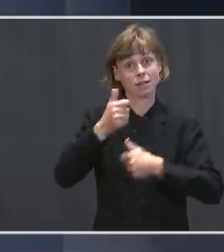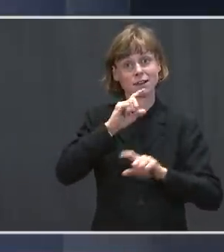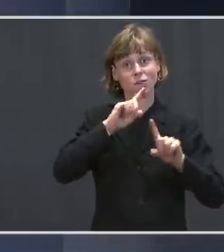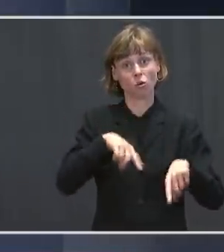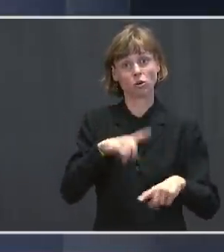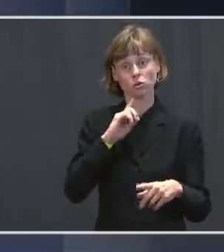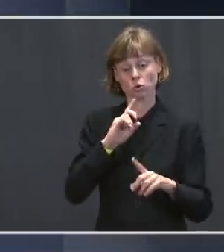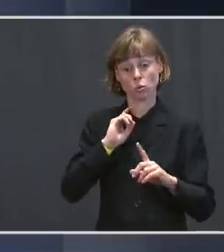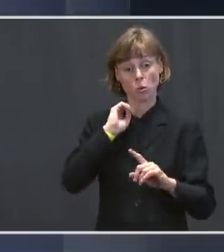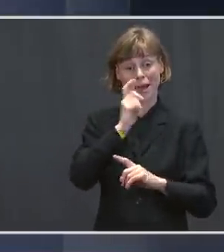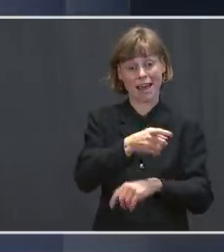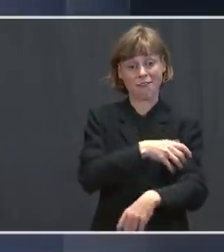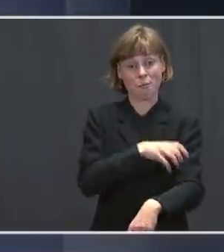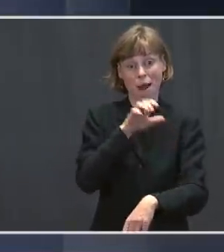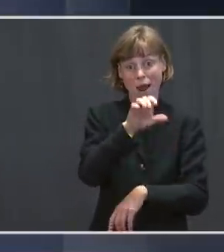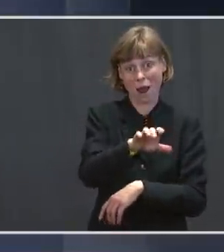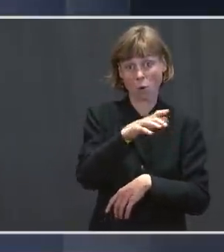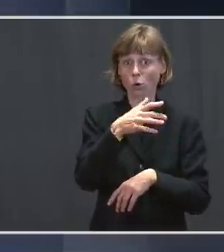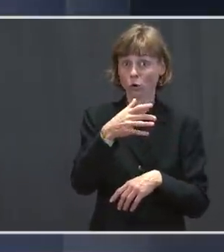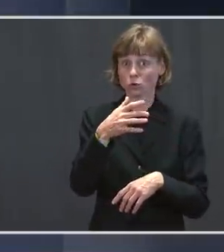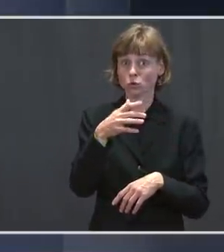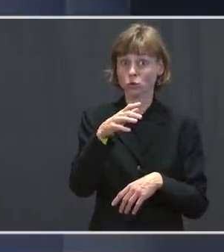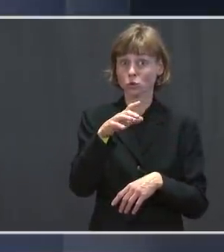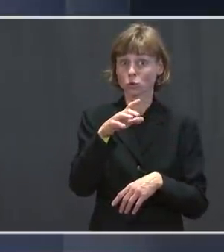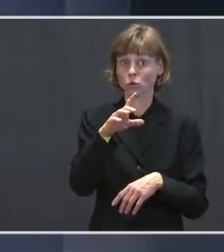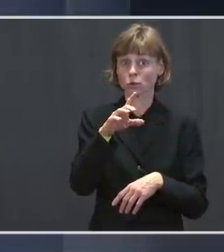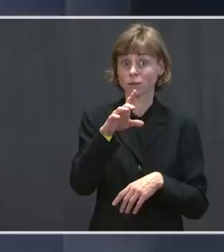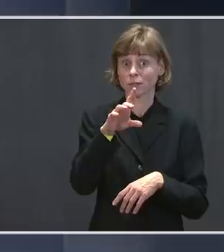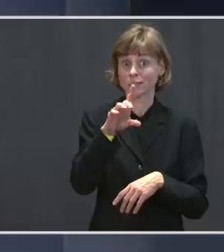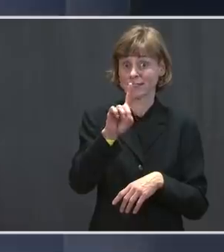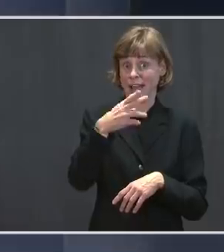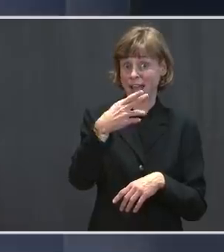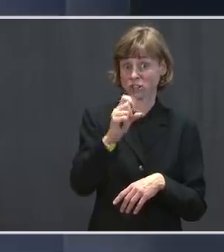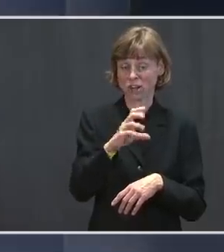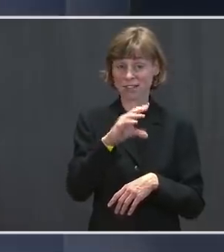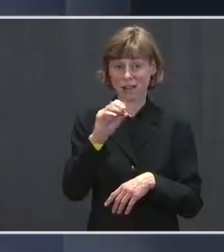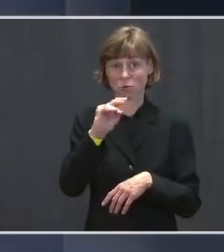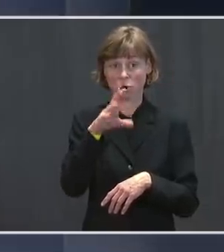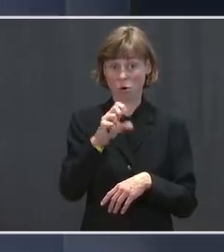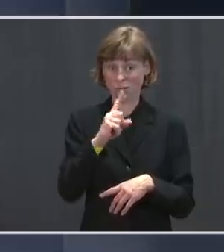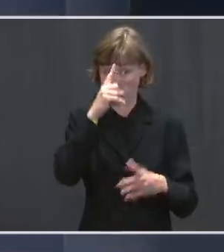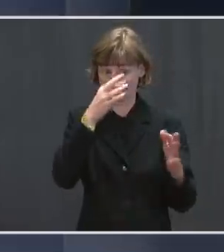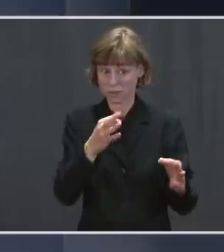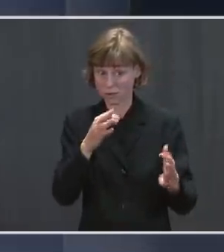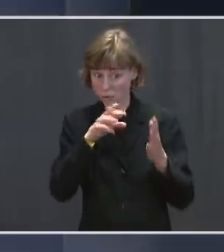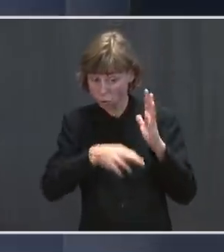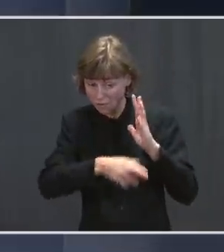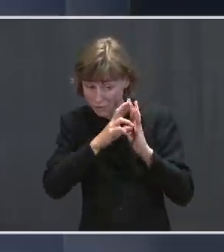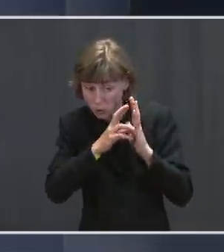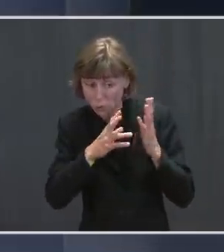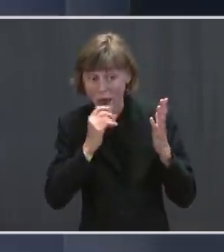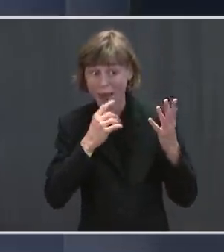and Secretary Mayorkas to conduct a review and determine what the path forward is. He has spoken about his concern